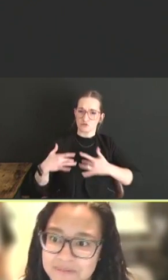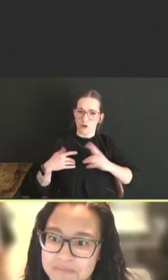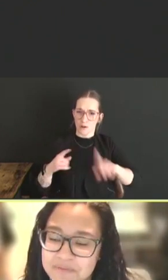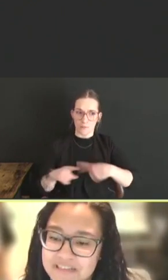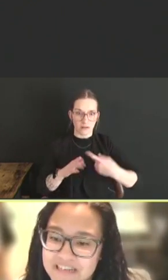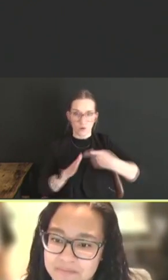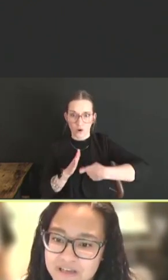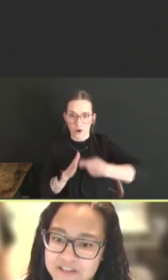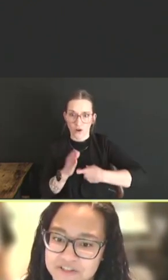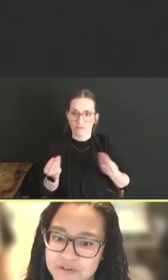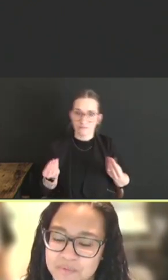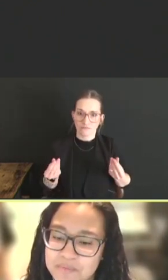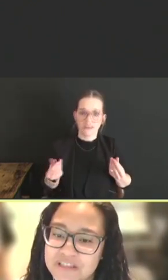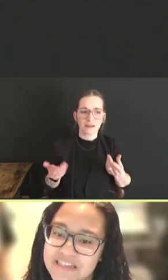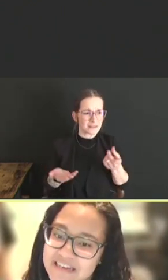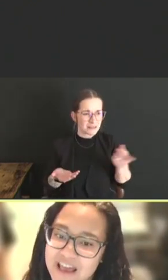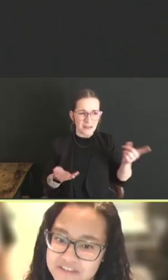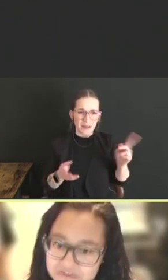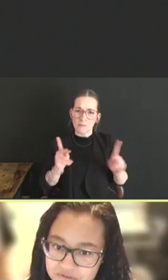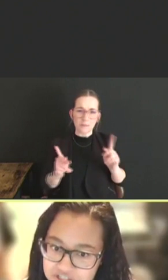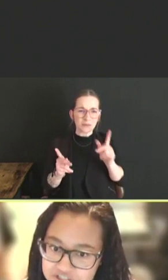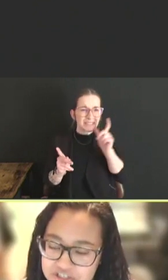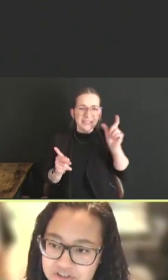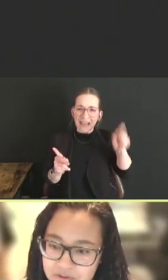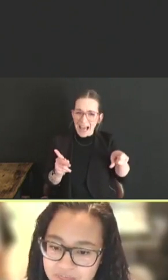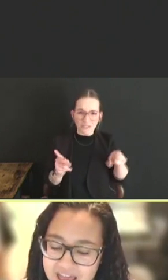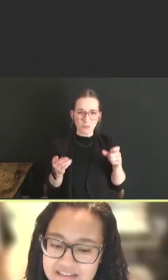something people need to be concerned with, but they didn't have the information to know that,